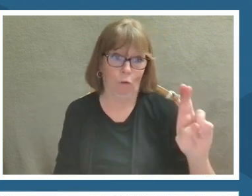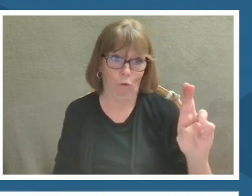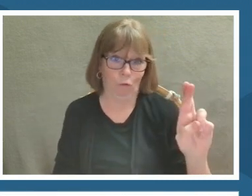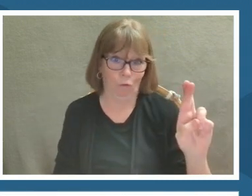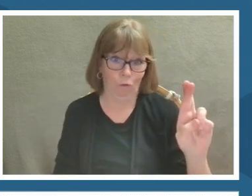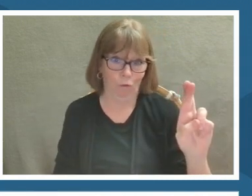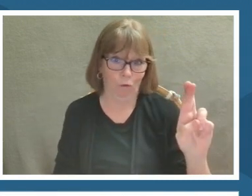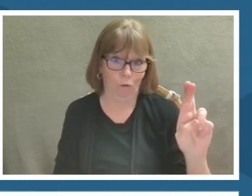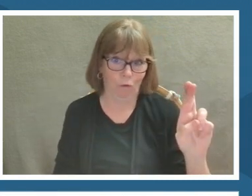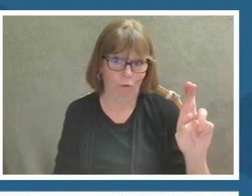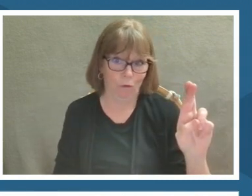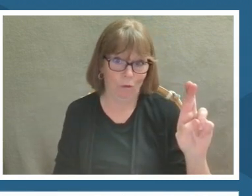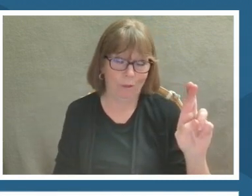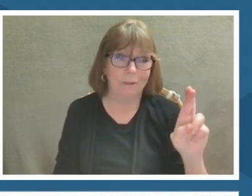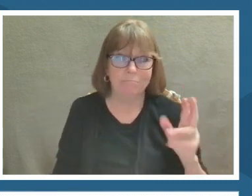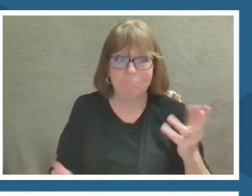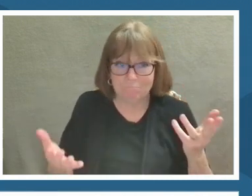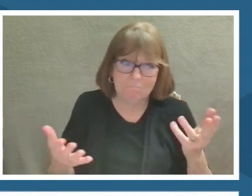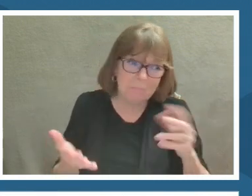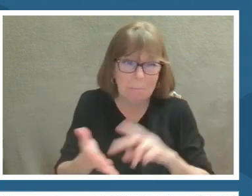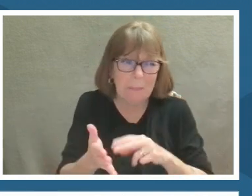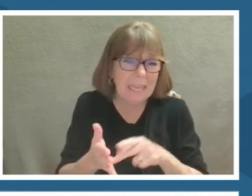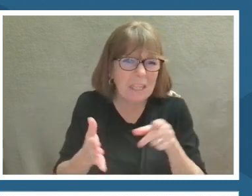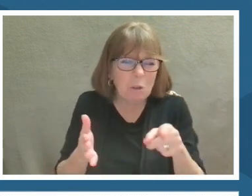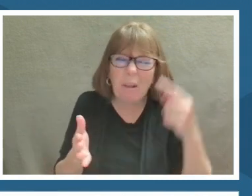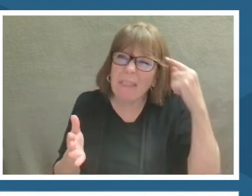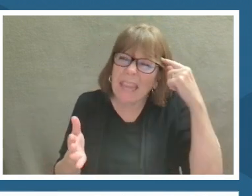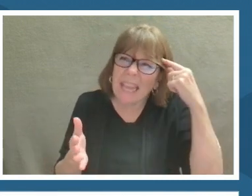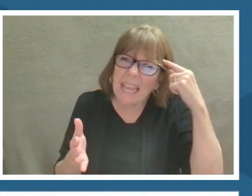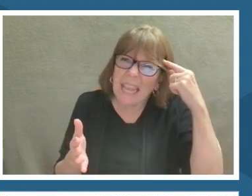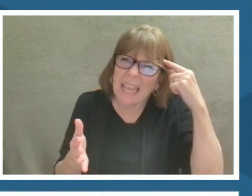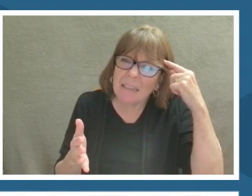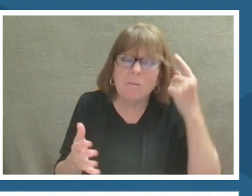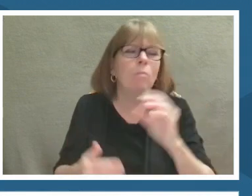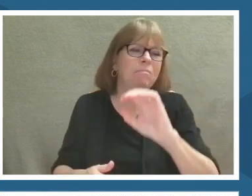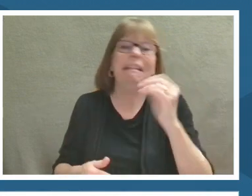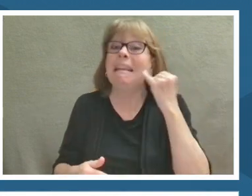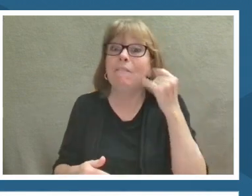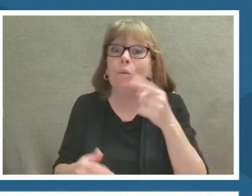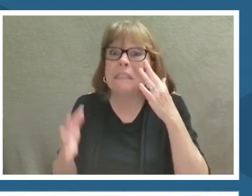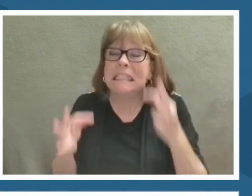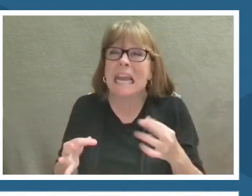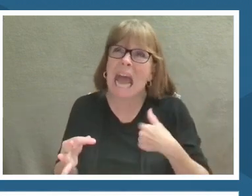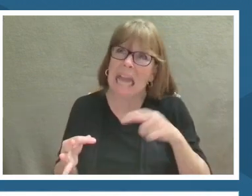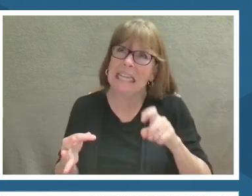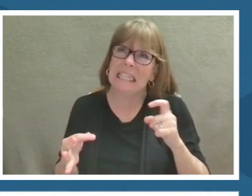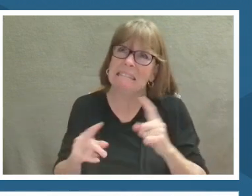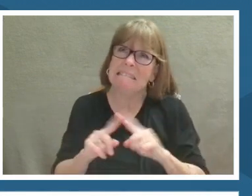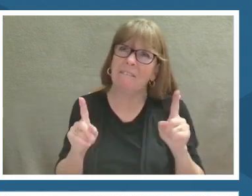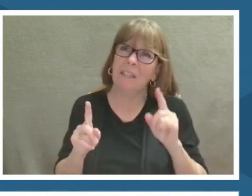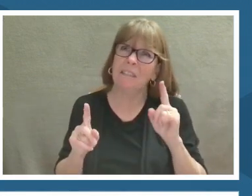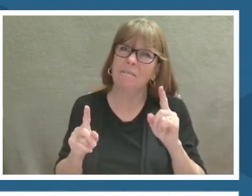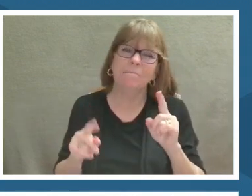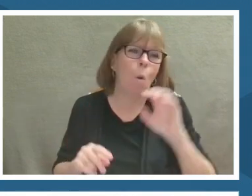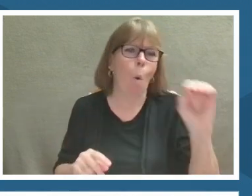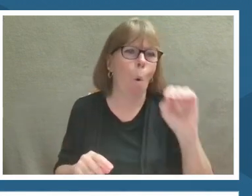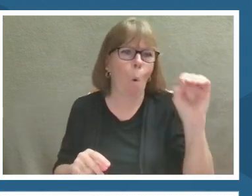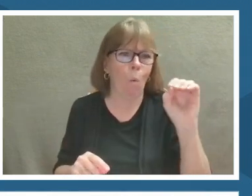and or other i guess you would put in an o for other